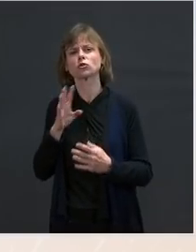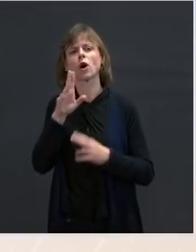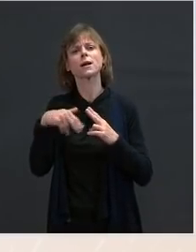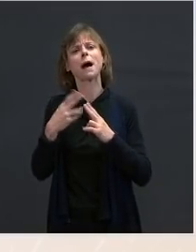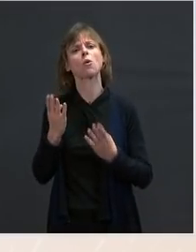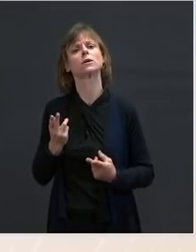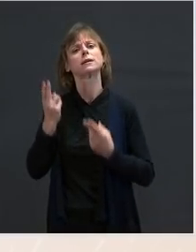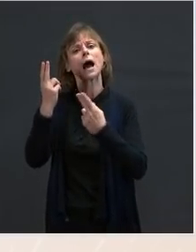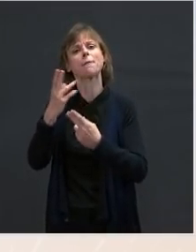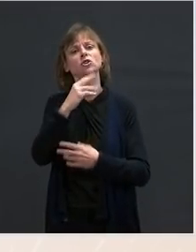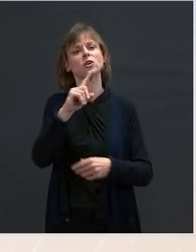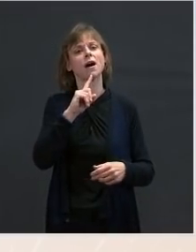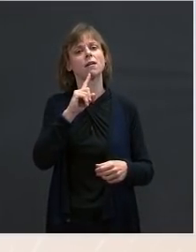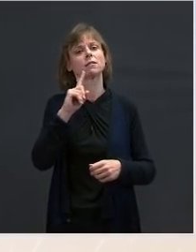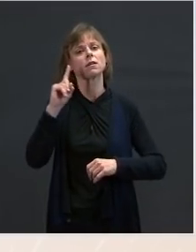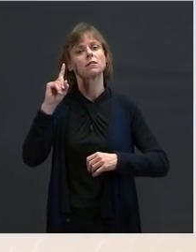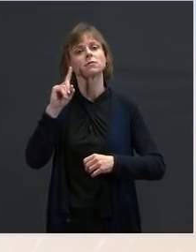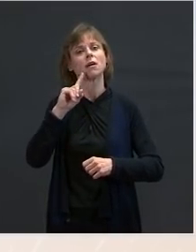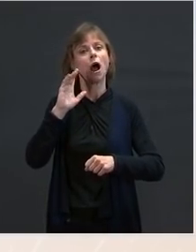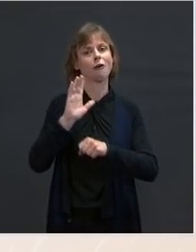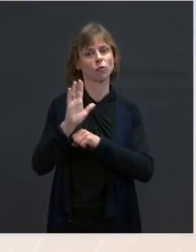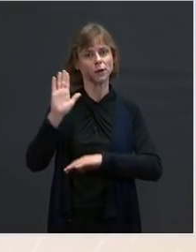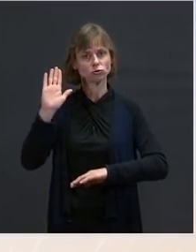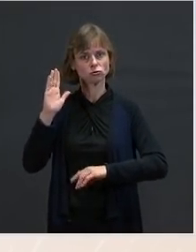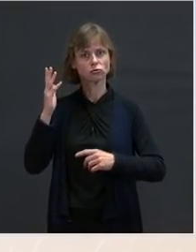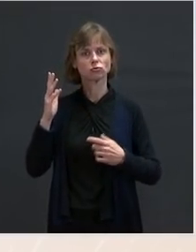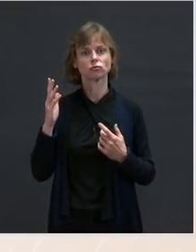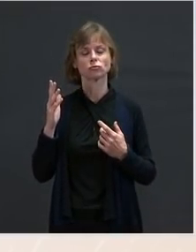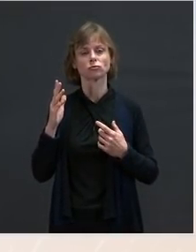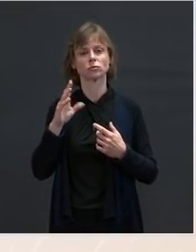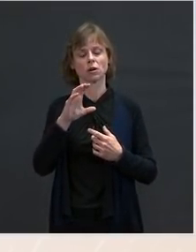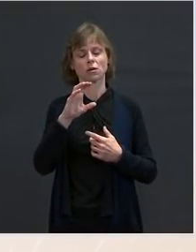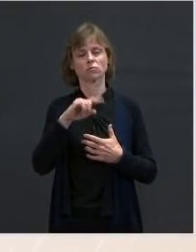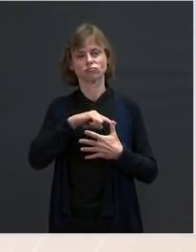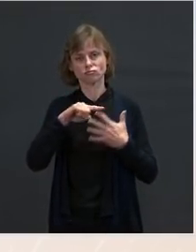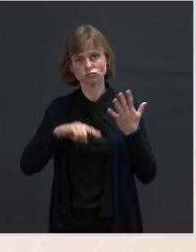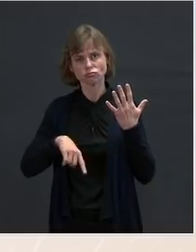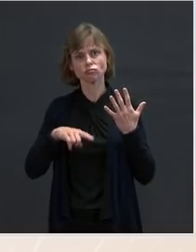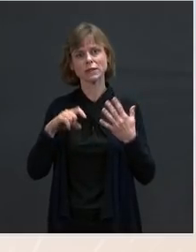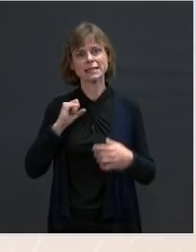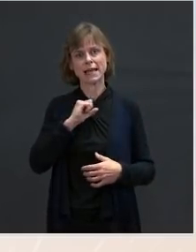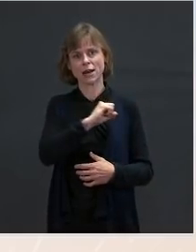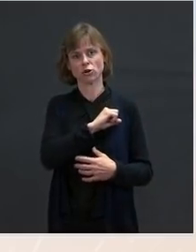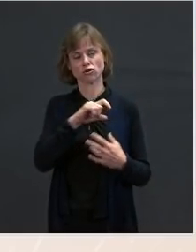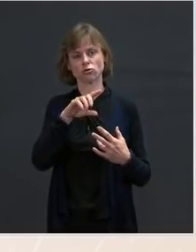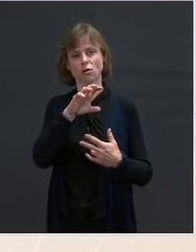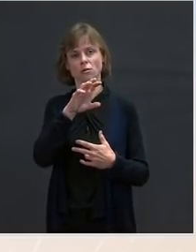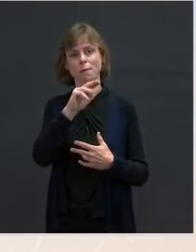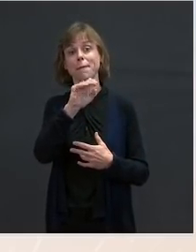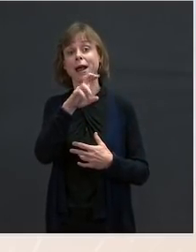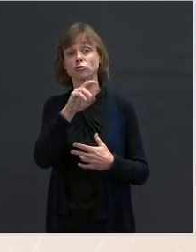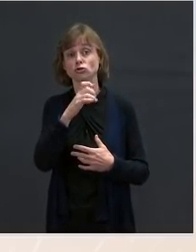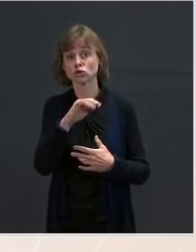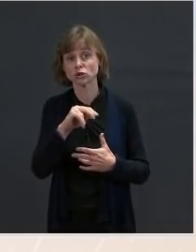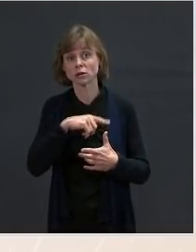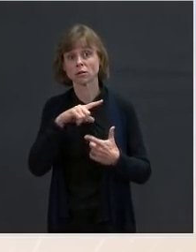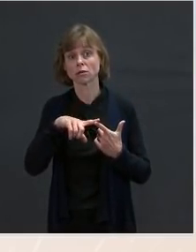Given the statements of Senator Manchin, Senator Collins, Senator Romney, what do you see as Neera Tanden's path